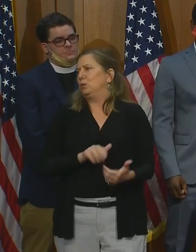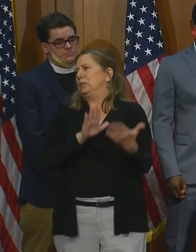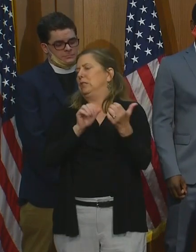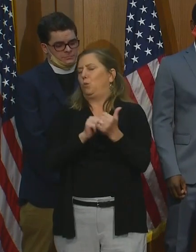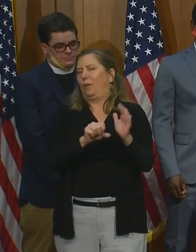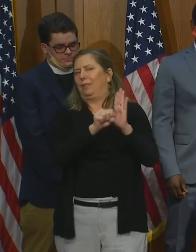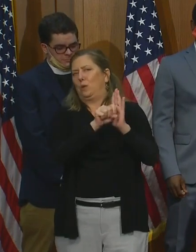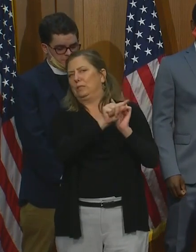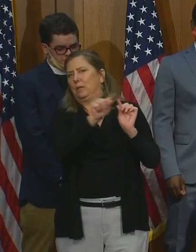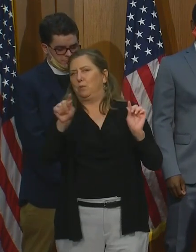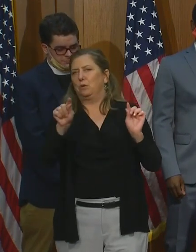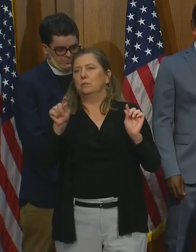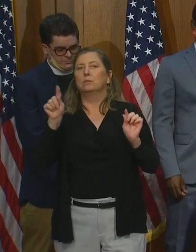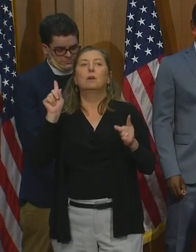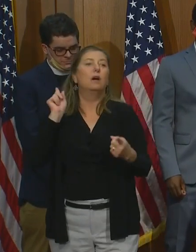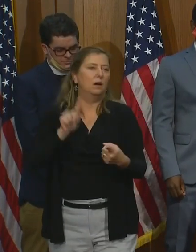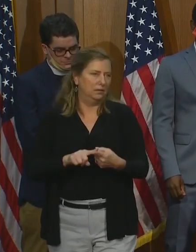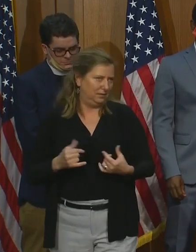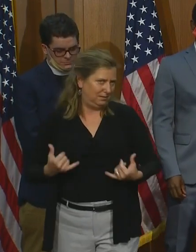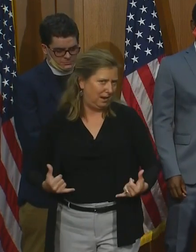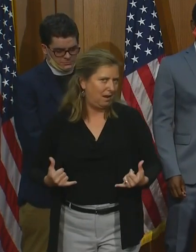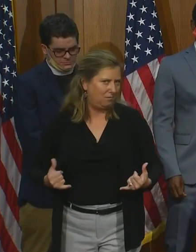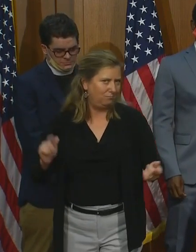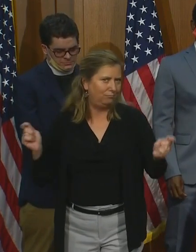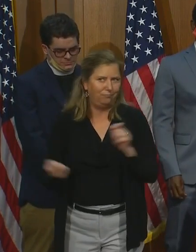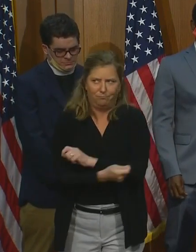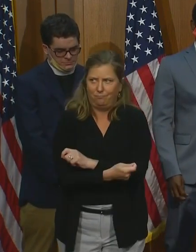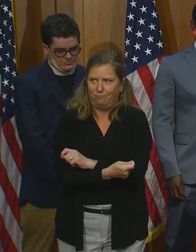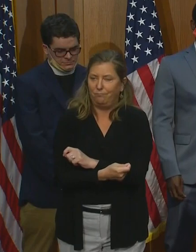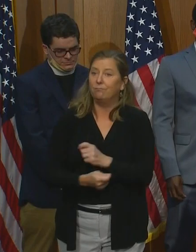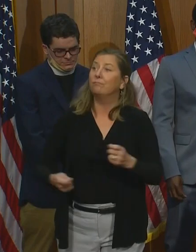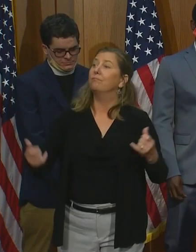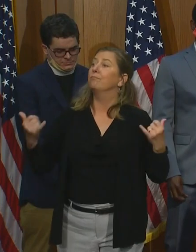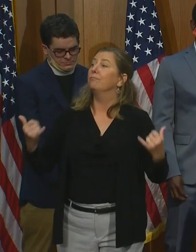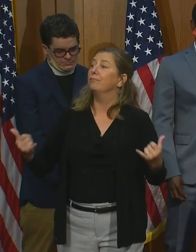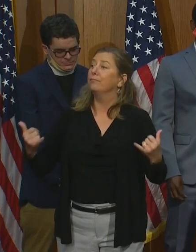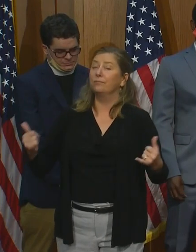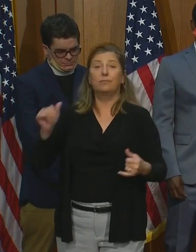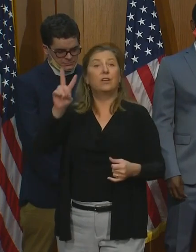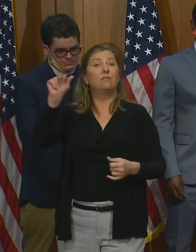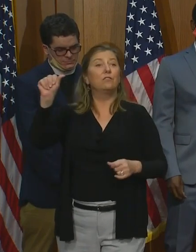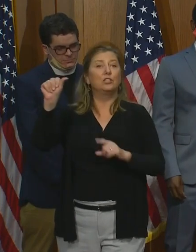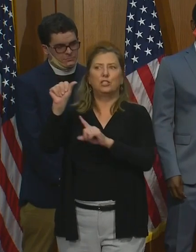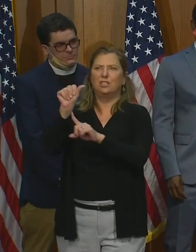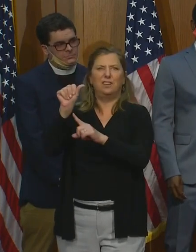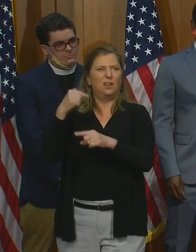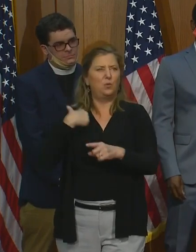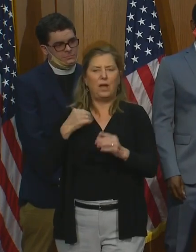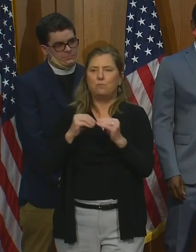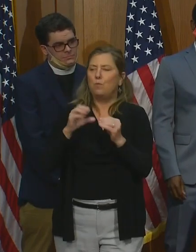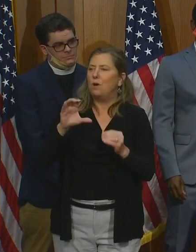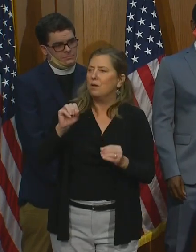BEEN WILLING TO DEAL WITH